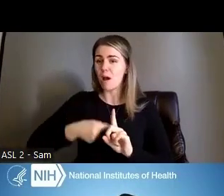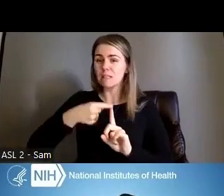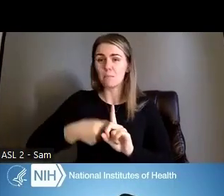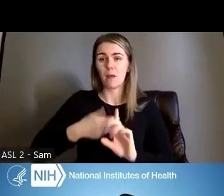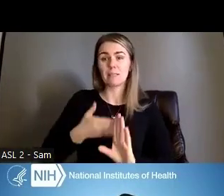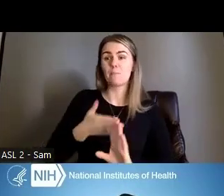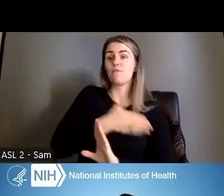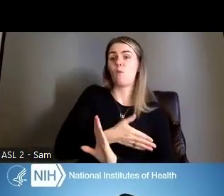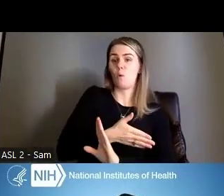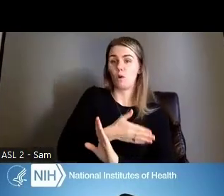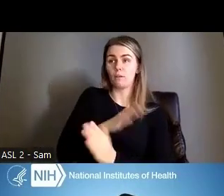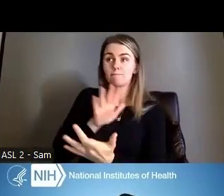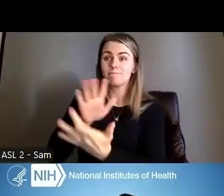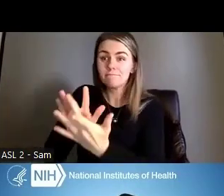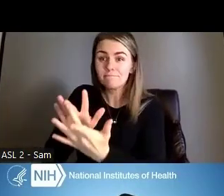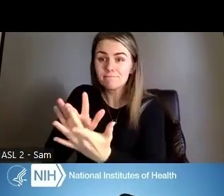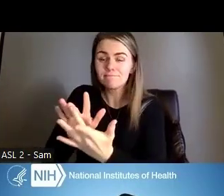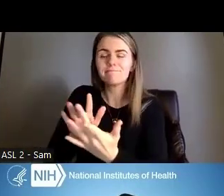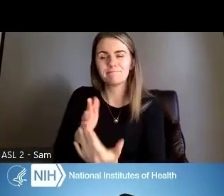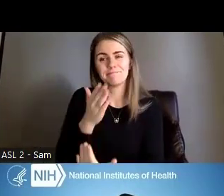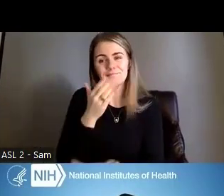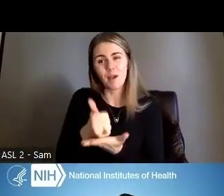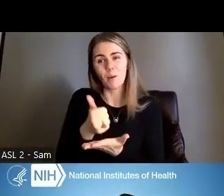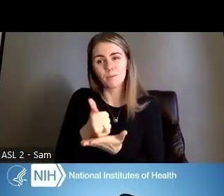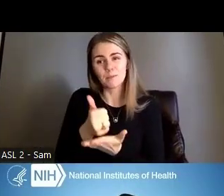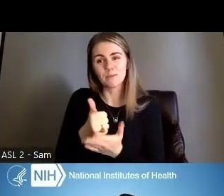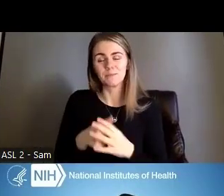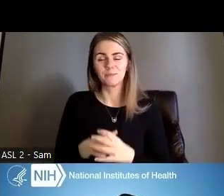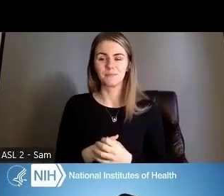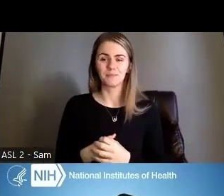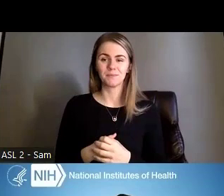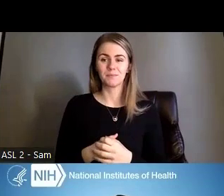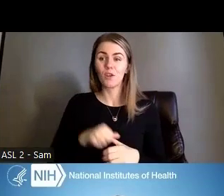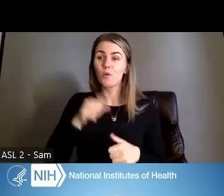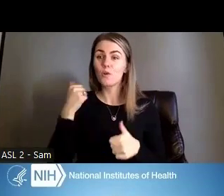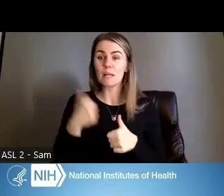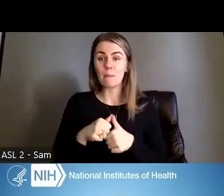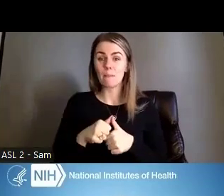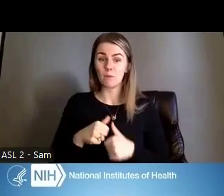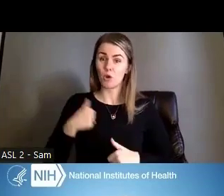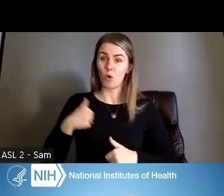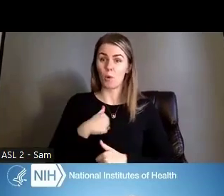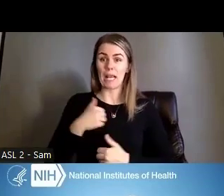being mindful that we have rather large portfolios and numbers of folks to deal with.